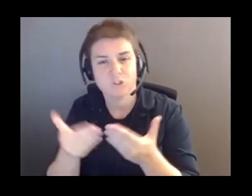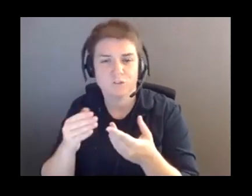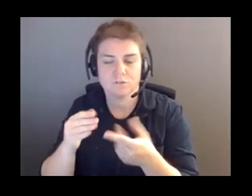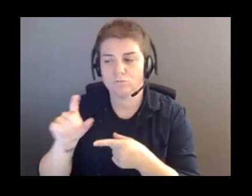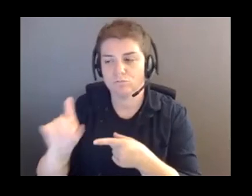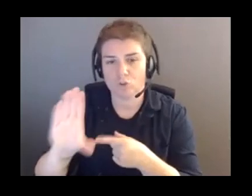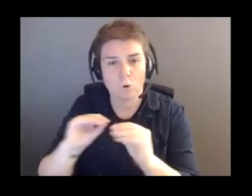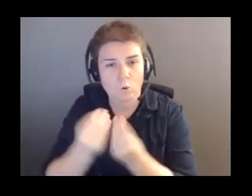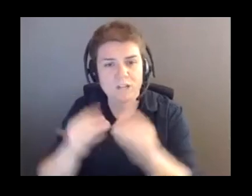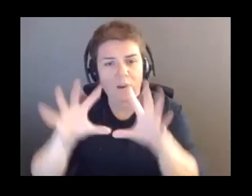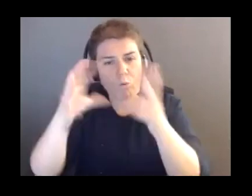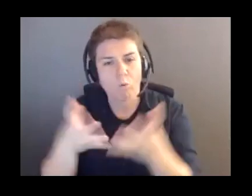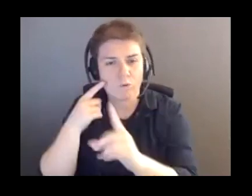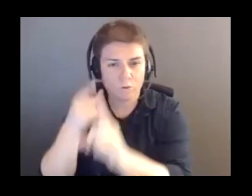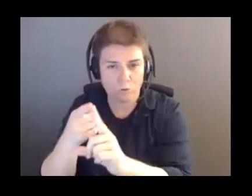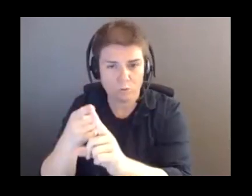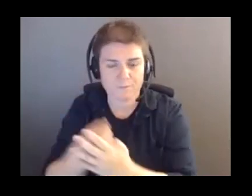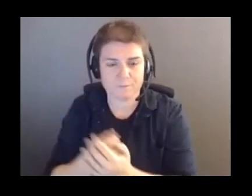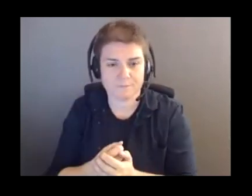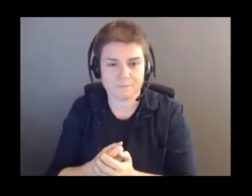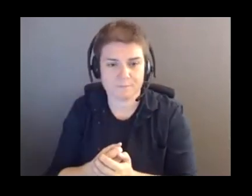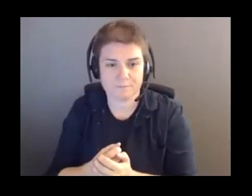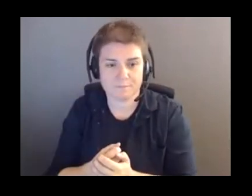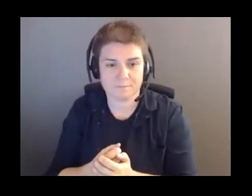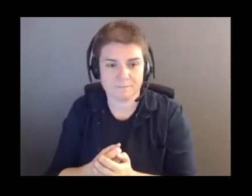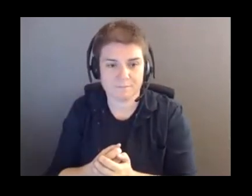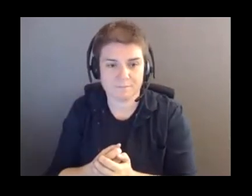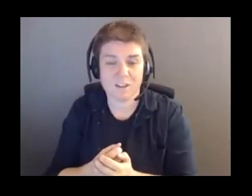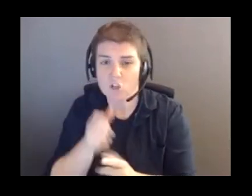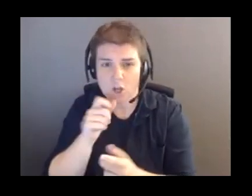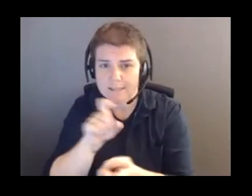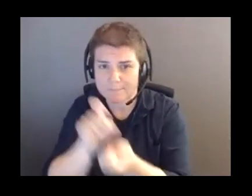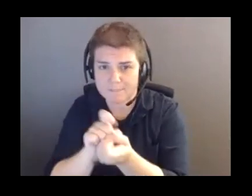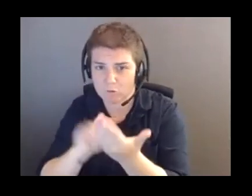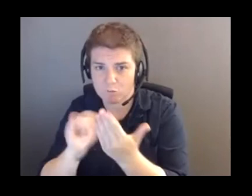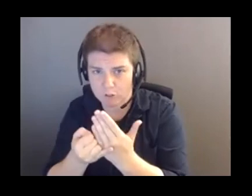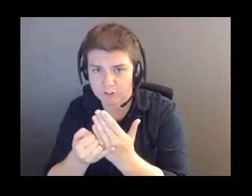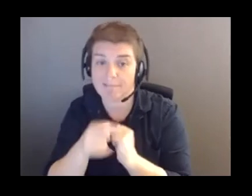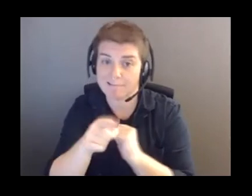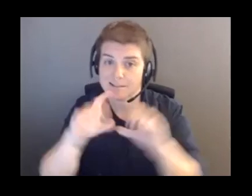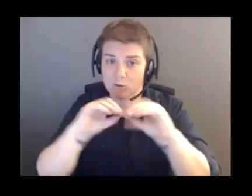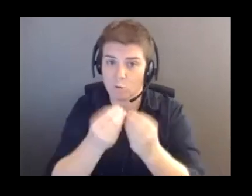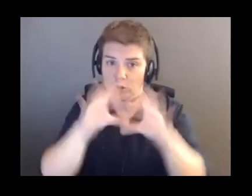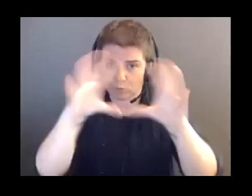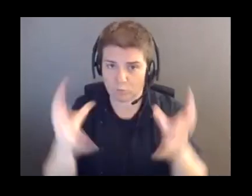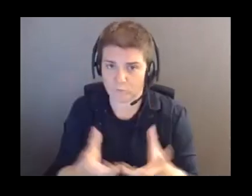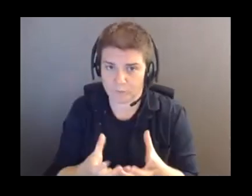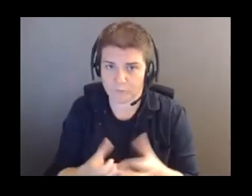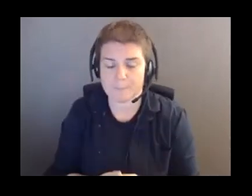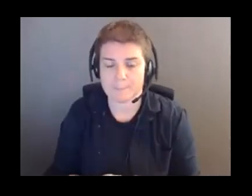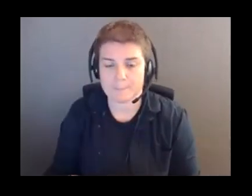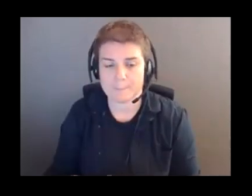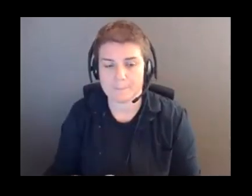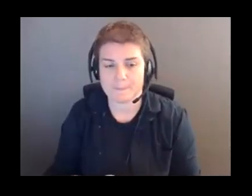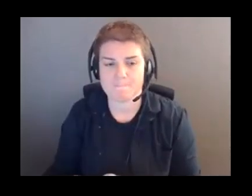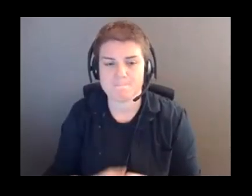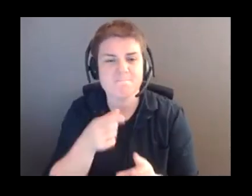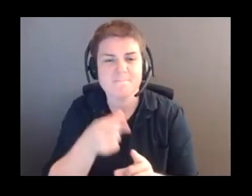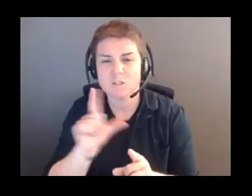and overall goals, as opposed to the specific project goals. This is where you tell assessors